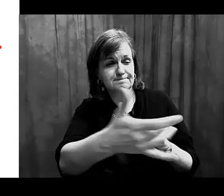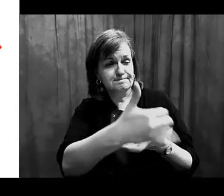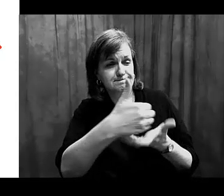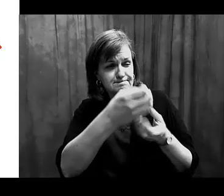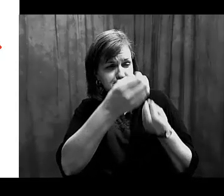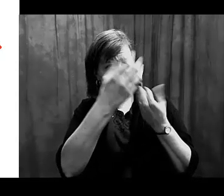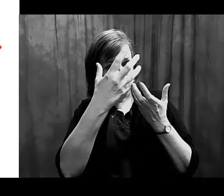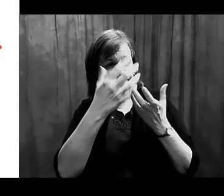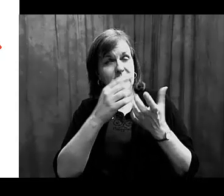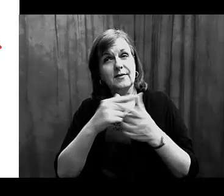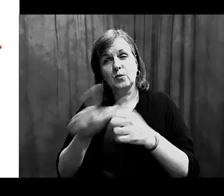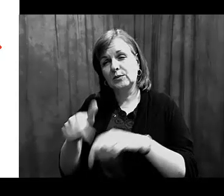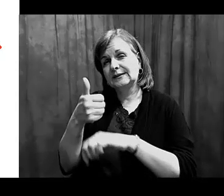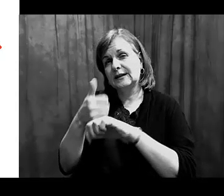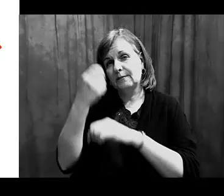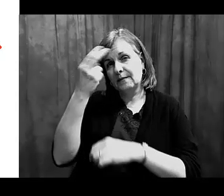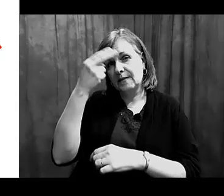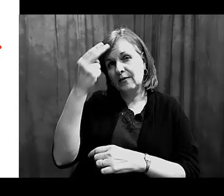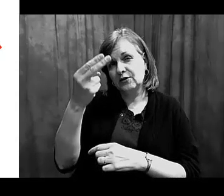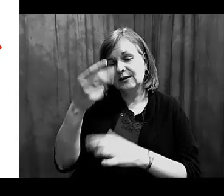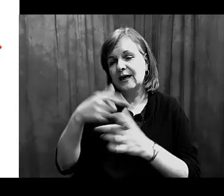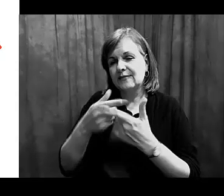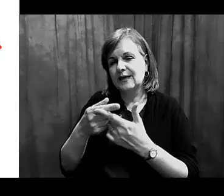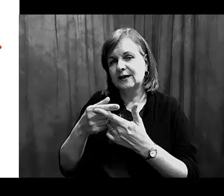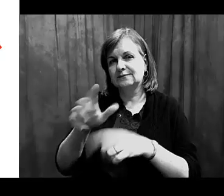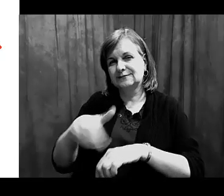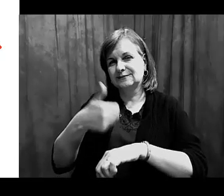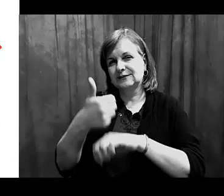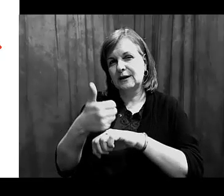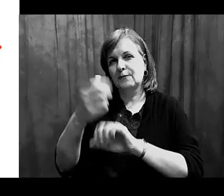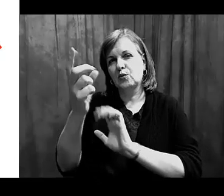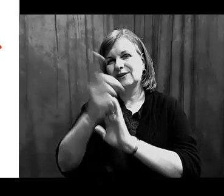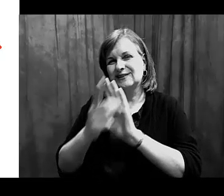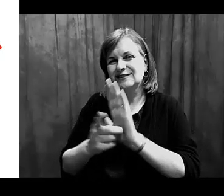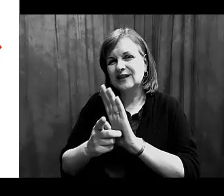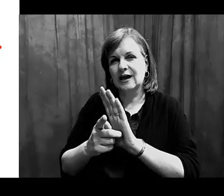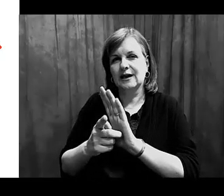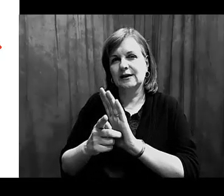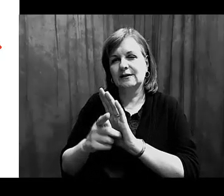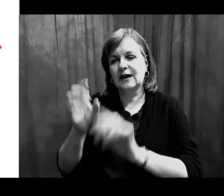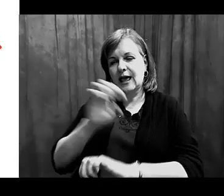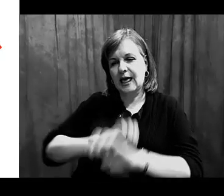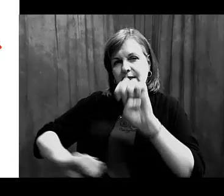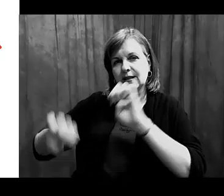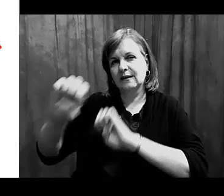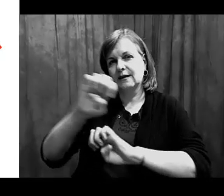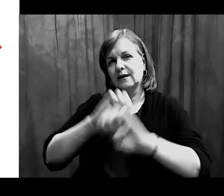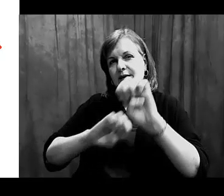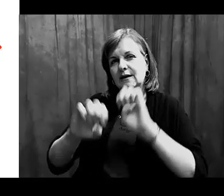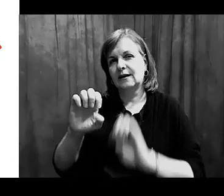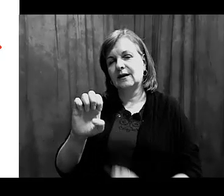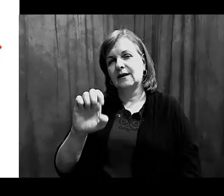and from that we're going to actually design an experiment